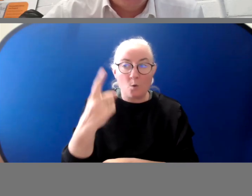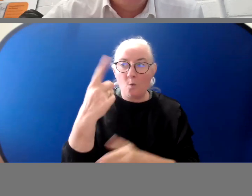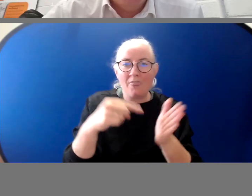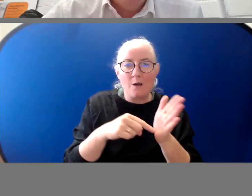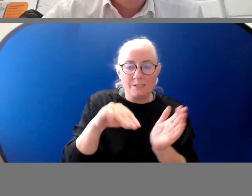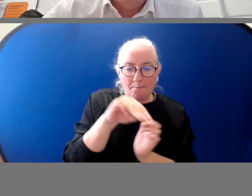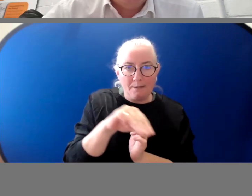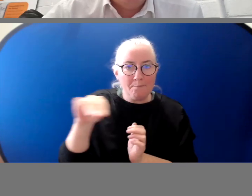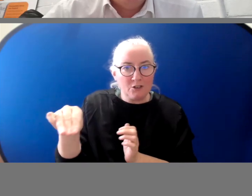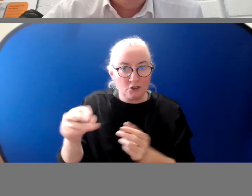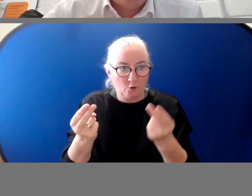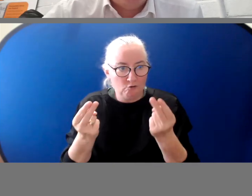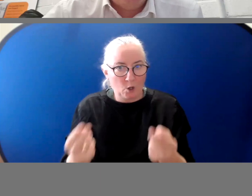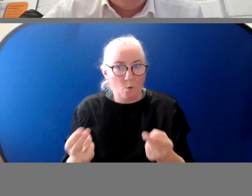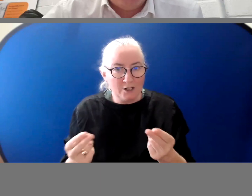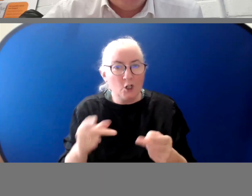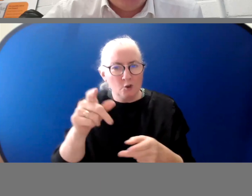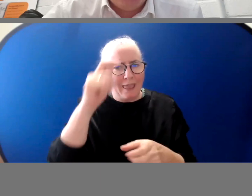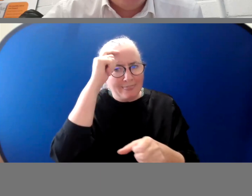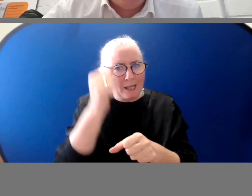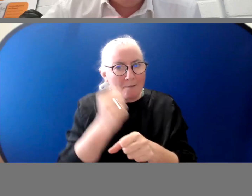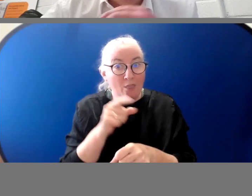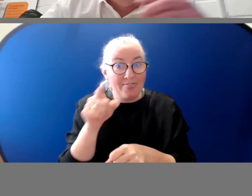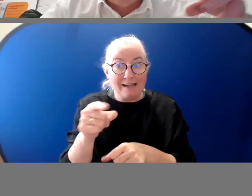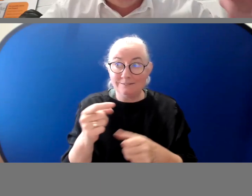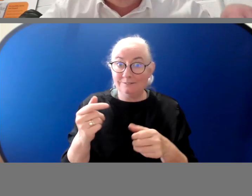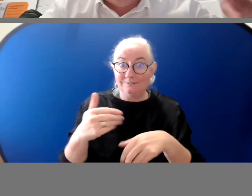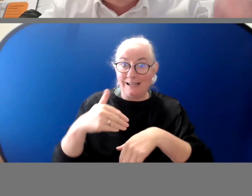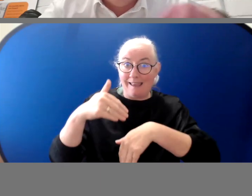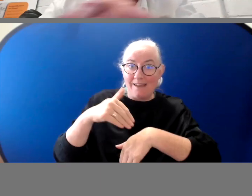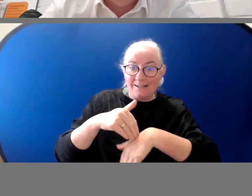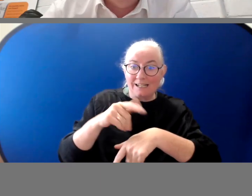required so think about does that does that have any implication on the corridors or the route to